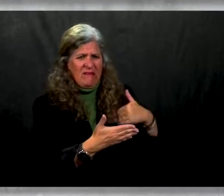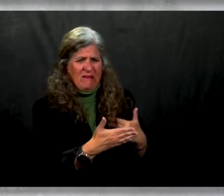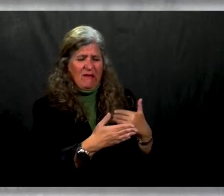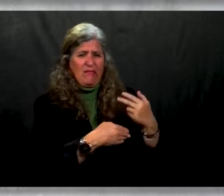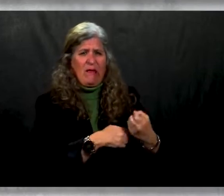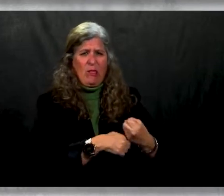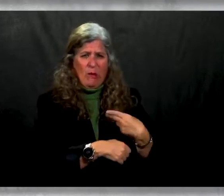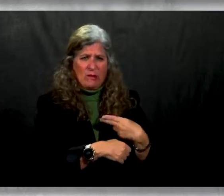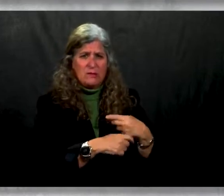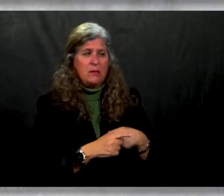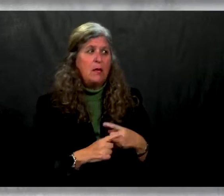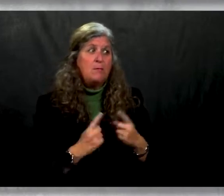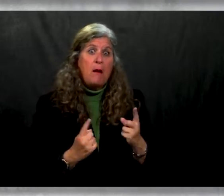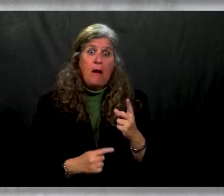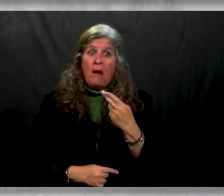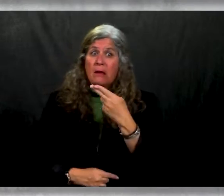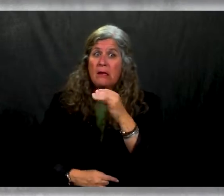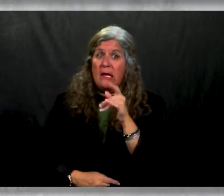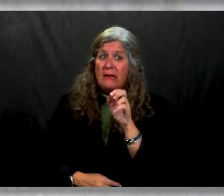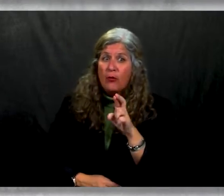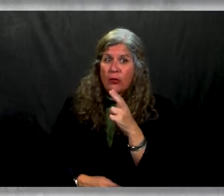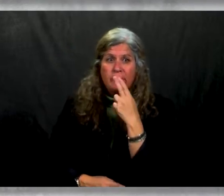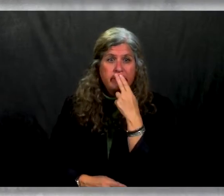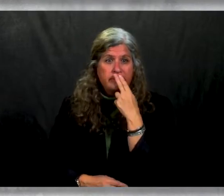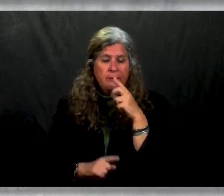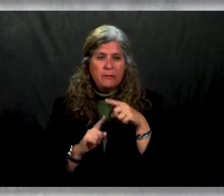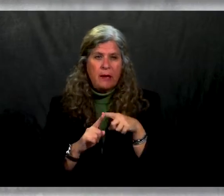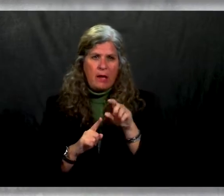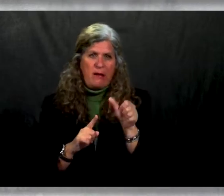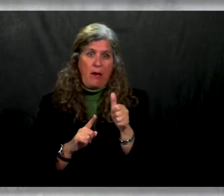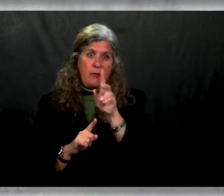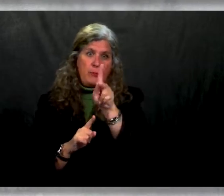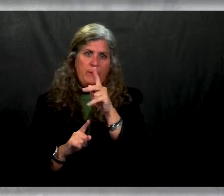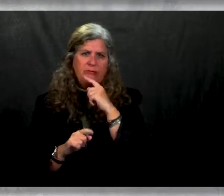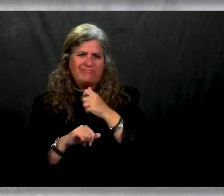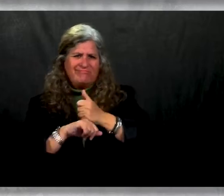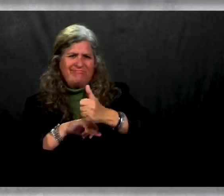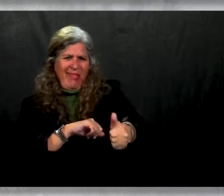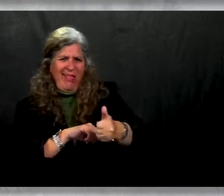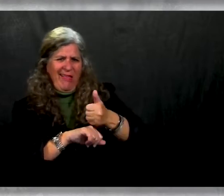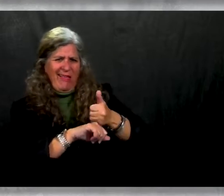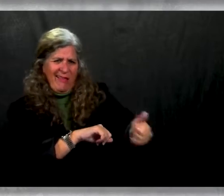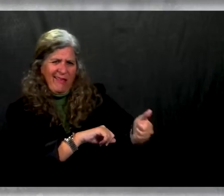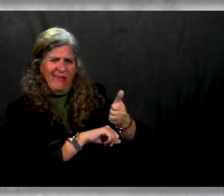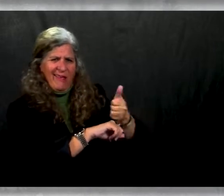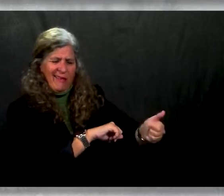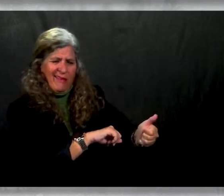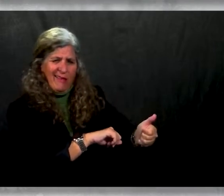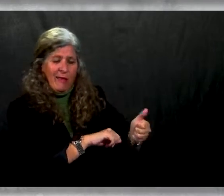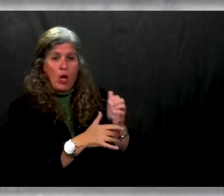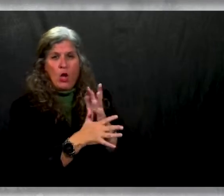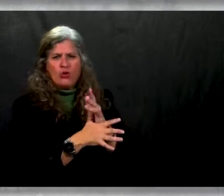and the Nazis and other conservative parties, first of all, they put the blame on others. They said Germany was stabbed in the back